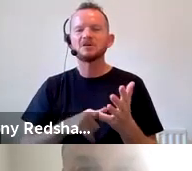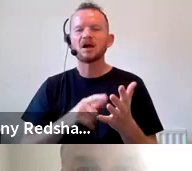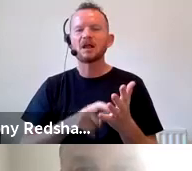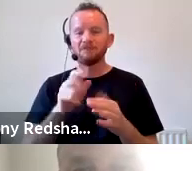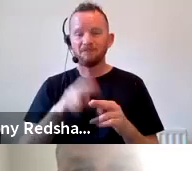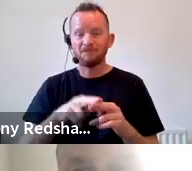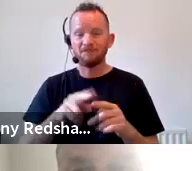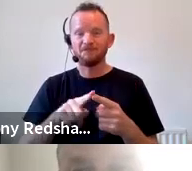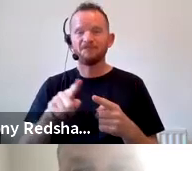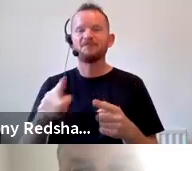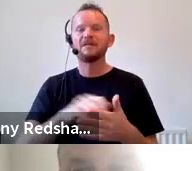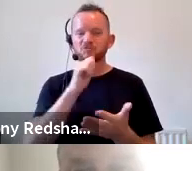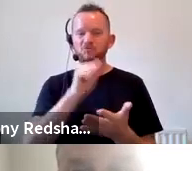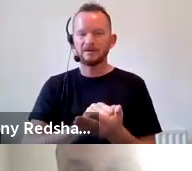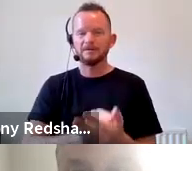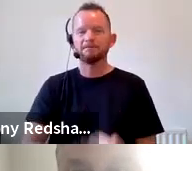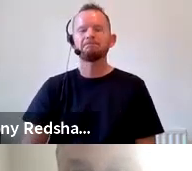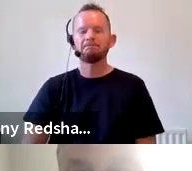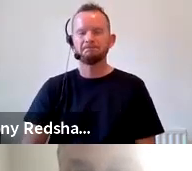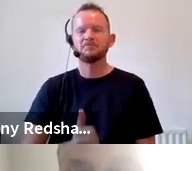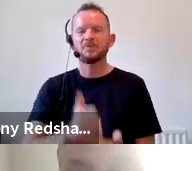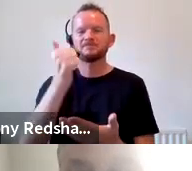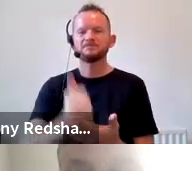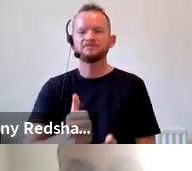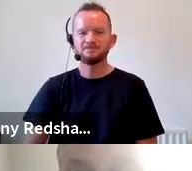So, David Cutcliffe. That's correct, yes. Brilliant.